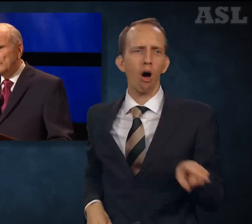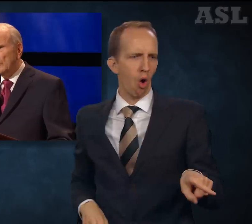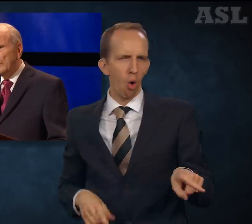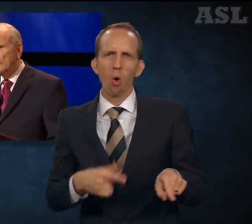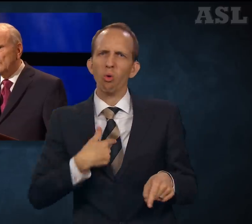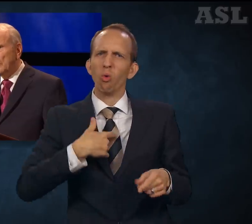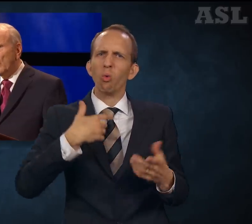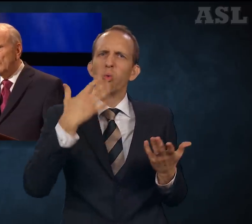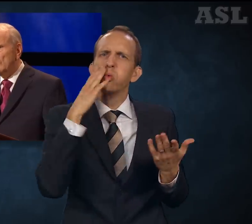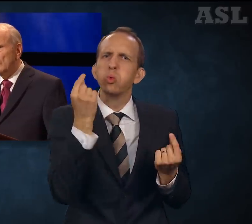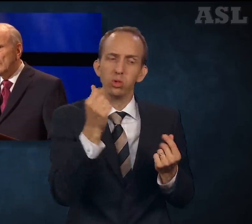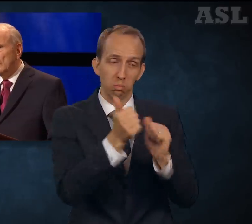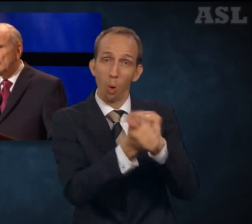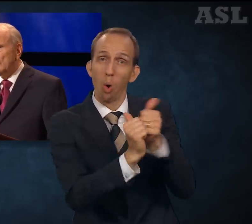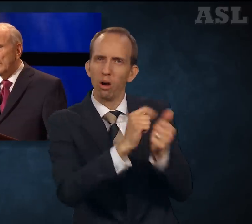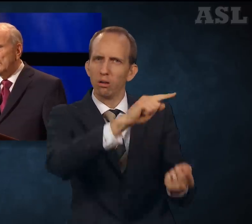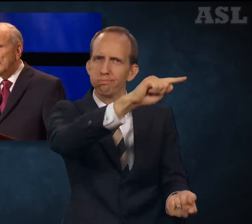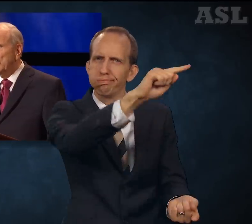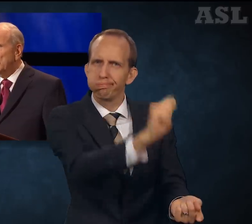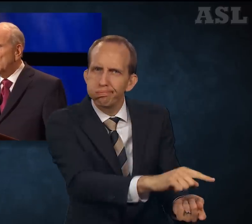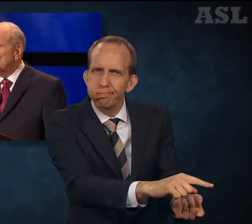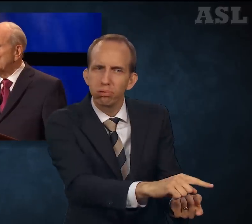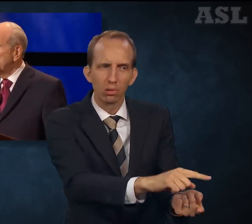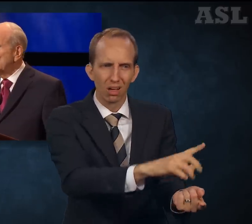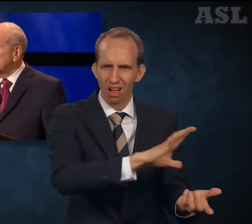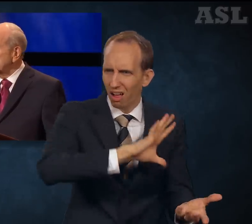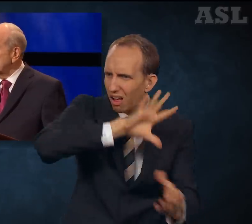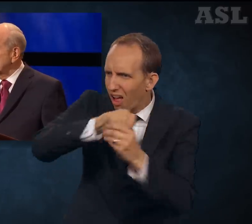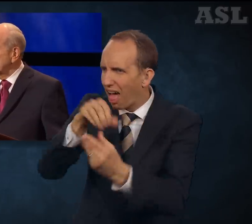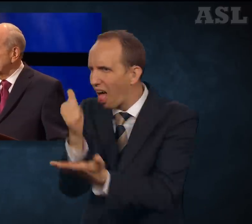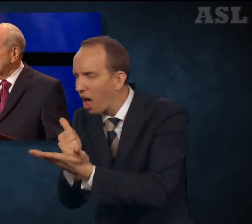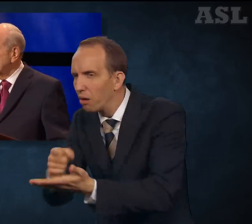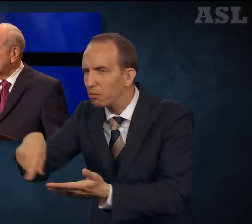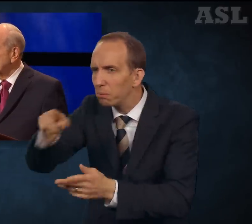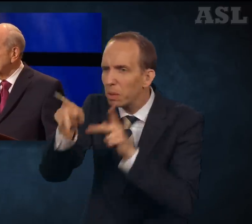"I WOULD